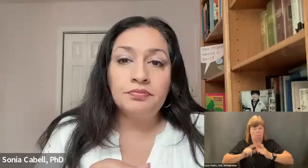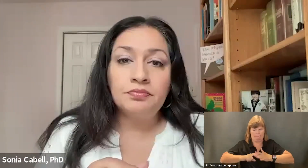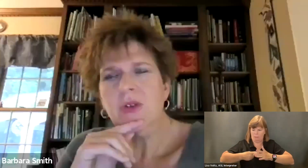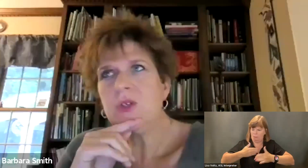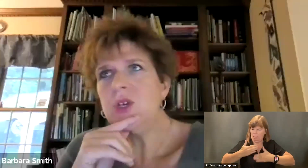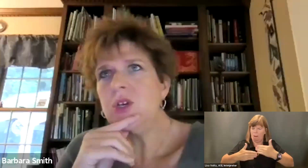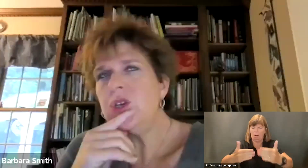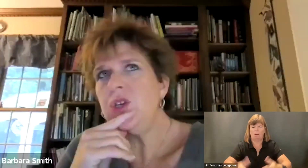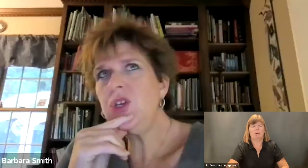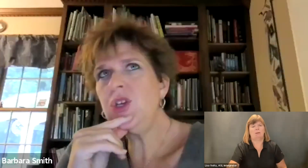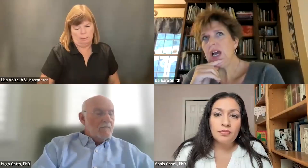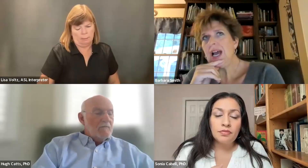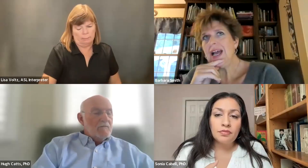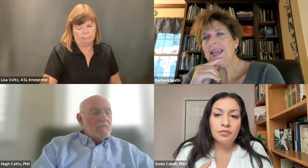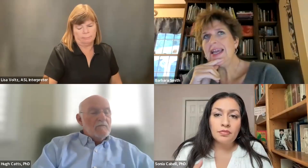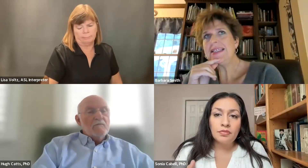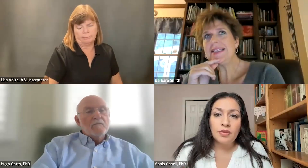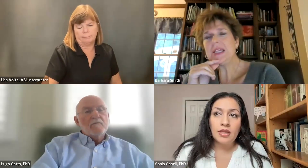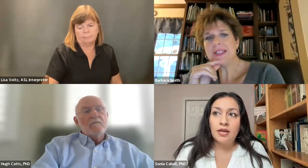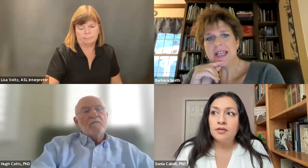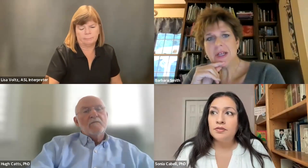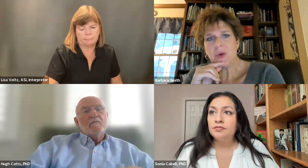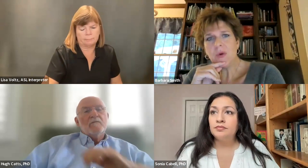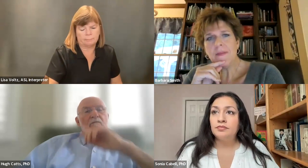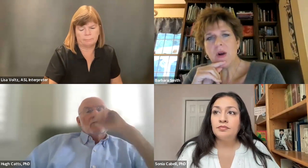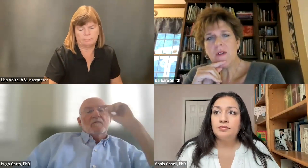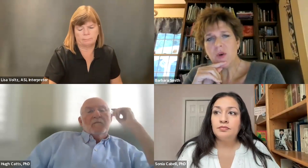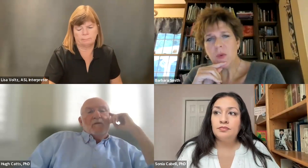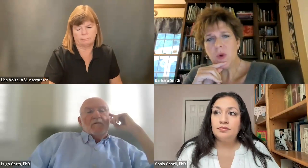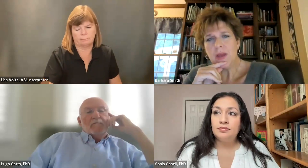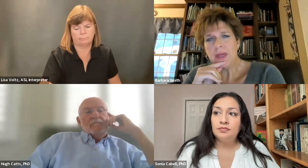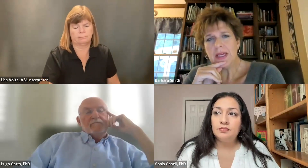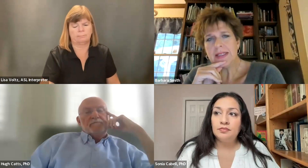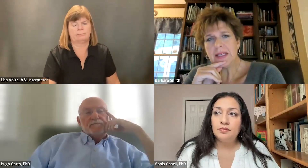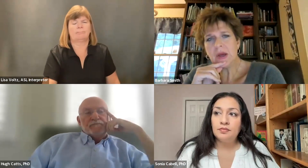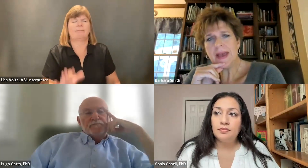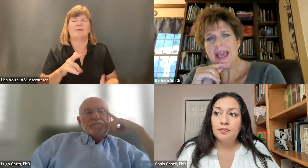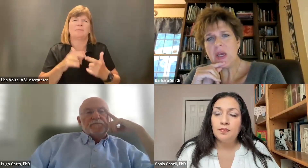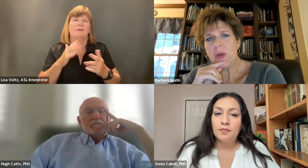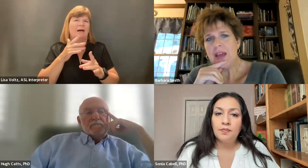you know so when you I can't distill this down to one powerful point because you know I'm hanging on